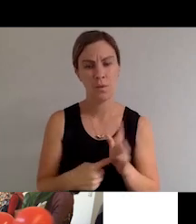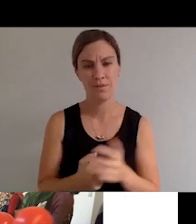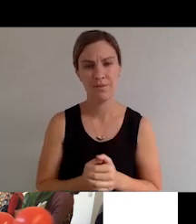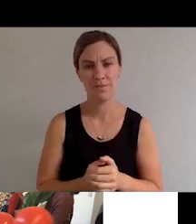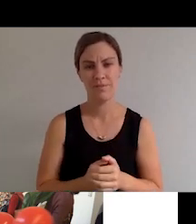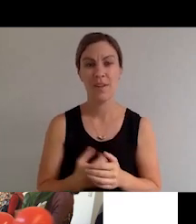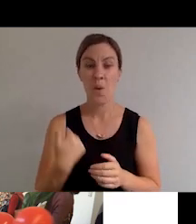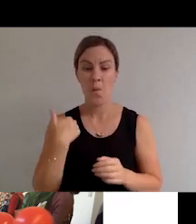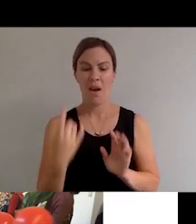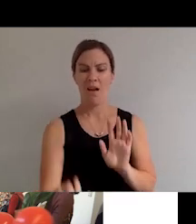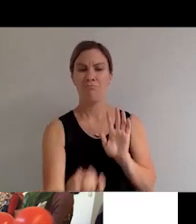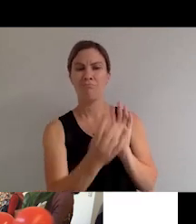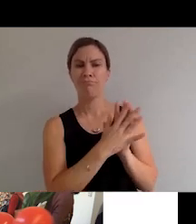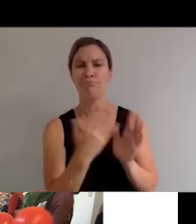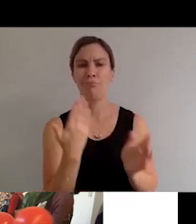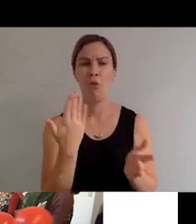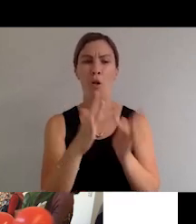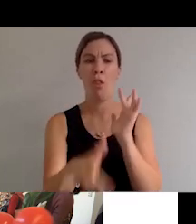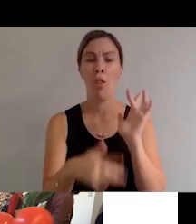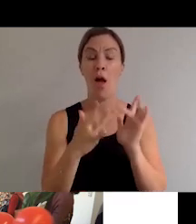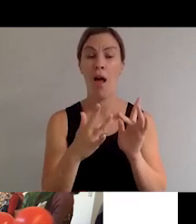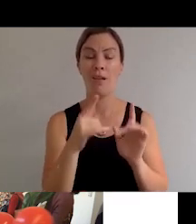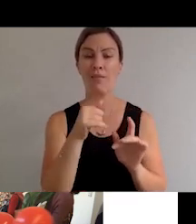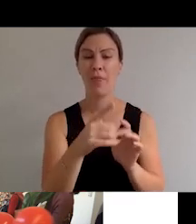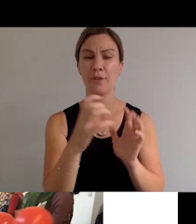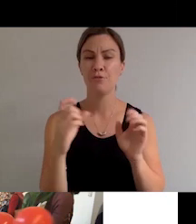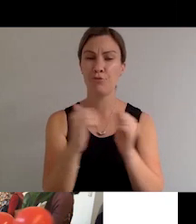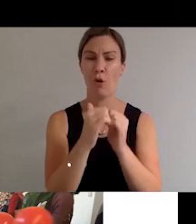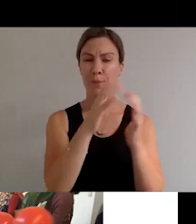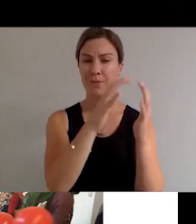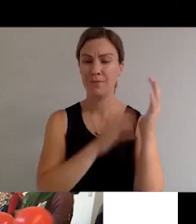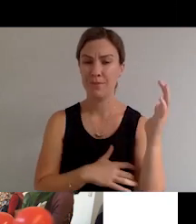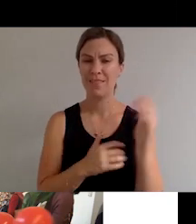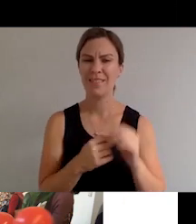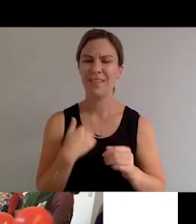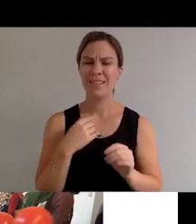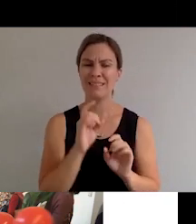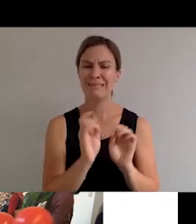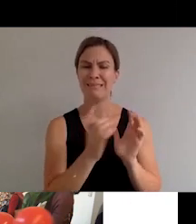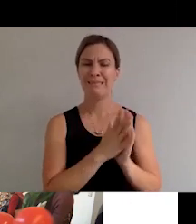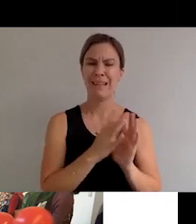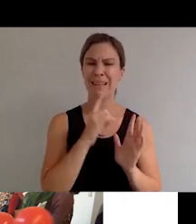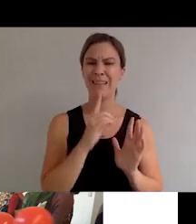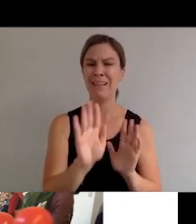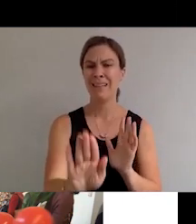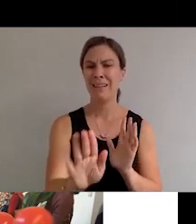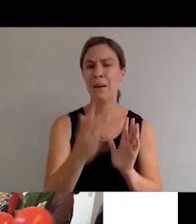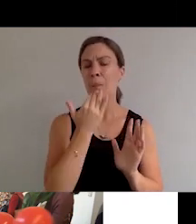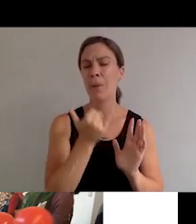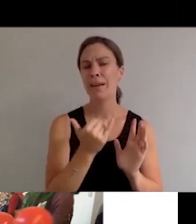like, "Hey, if you don't like me, just gentle feedback." I was trying to say just be kind.